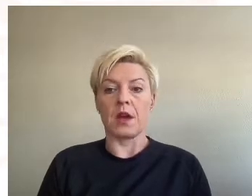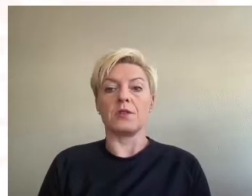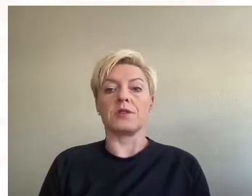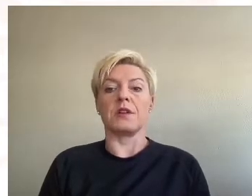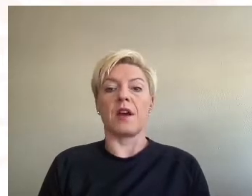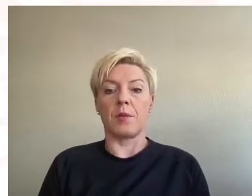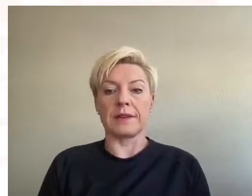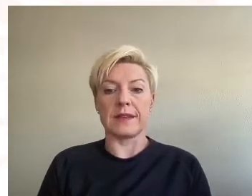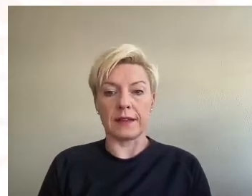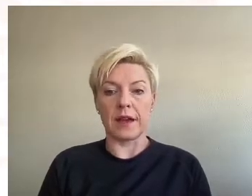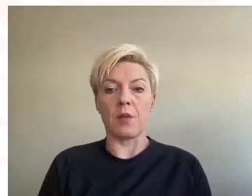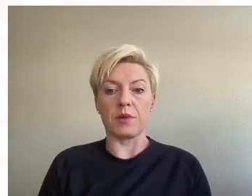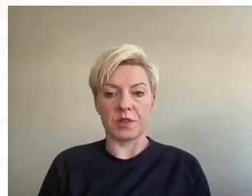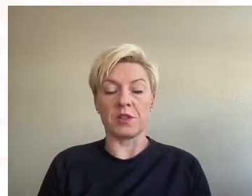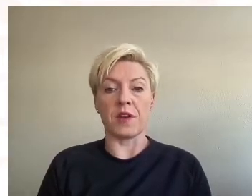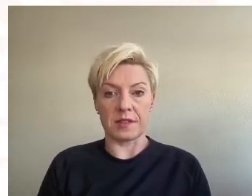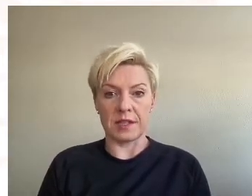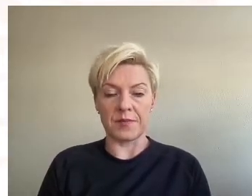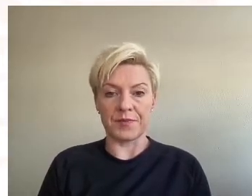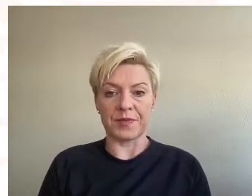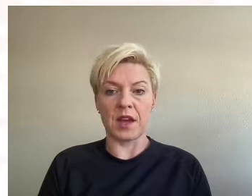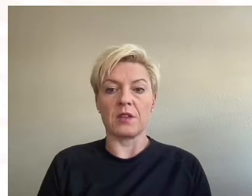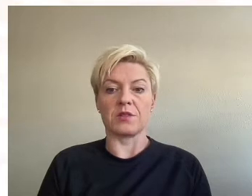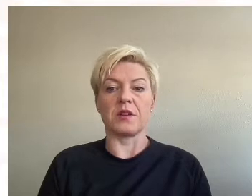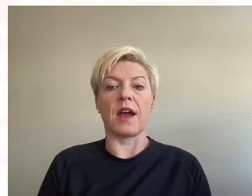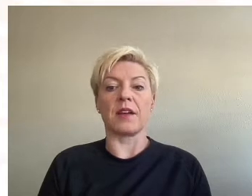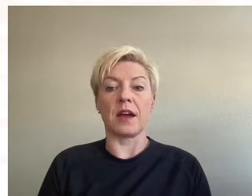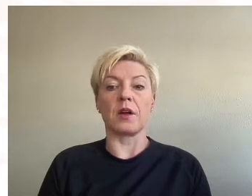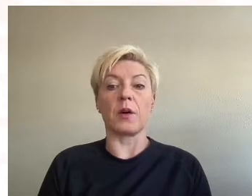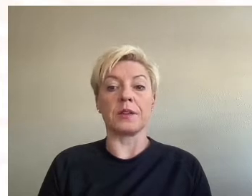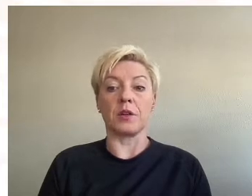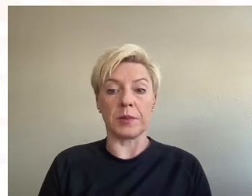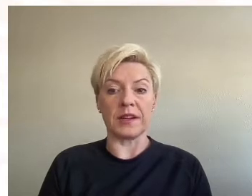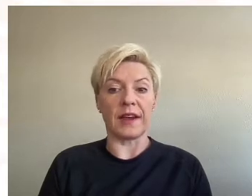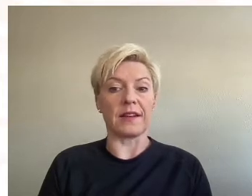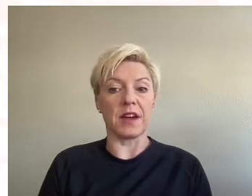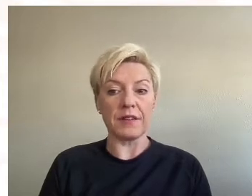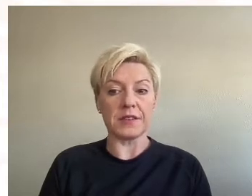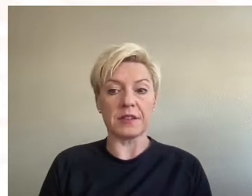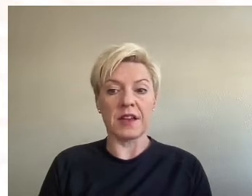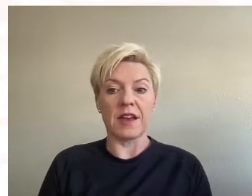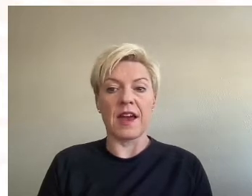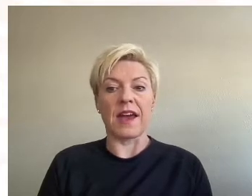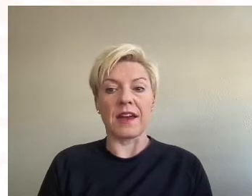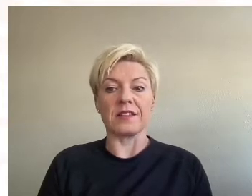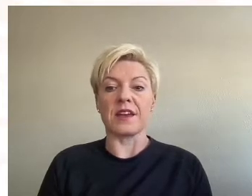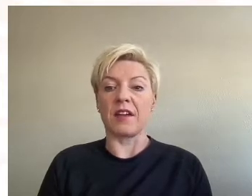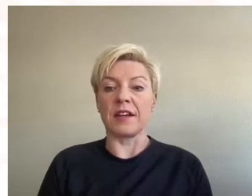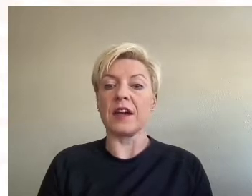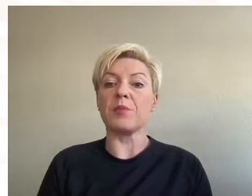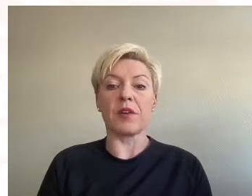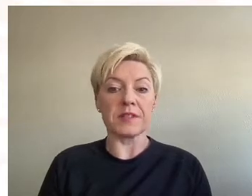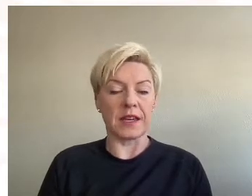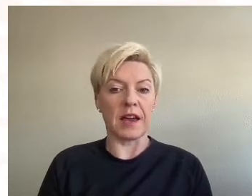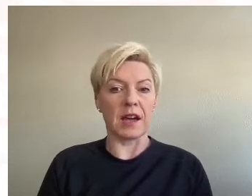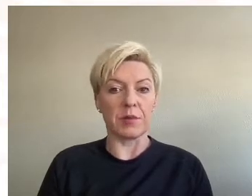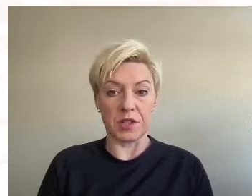Dr. Naomi Caselli at Boston, Ariel Cohen-Goldberg, at Tufts and Arielle Borovsky at Purdue.